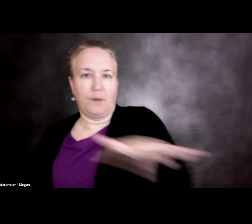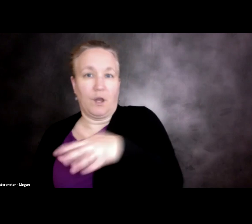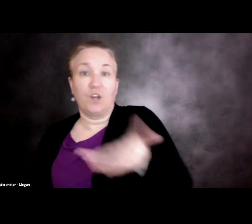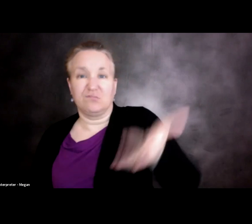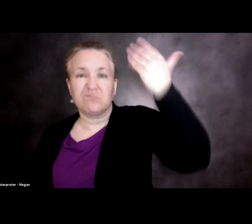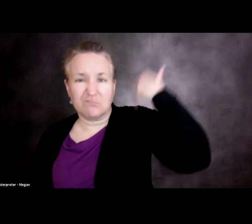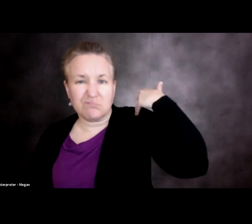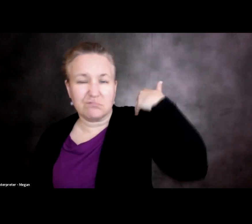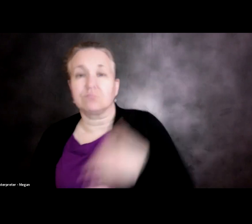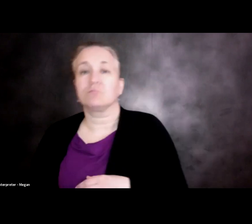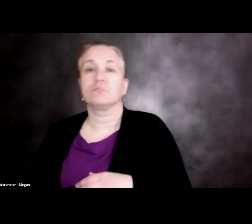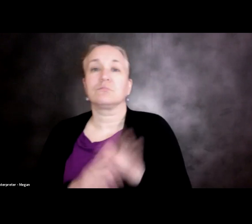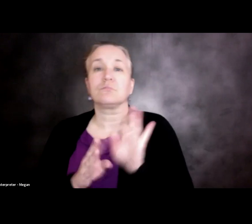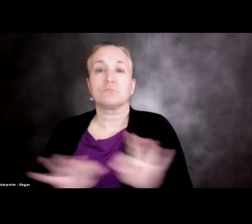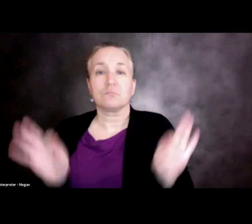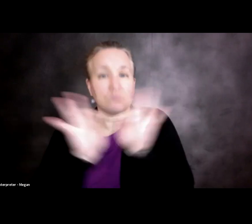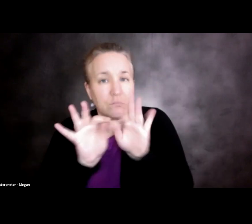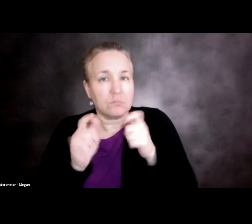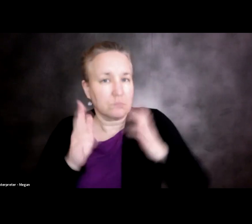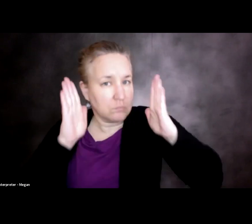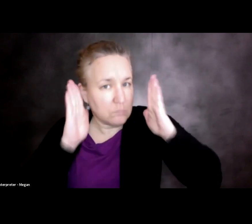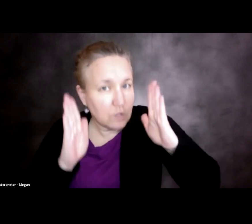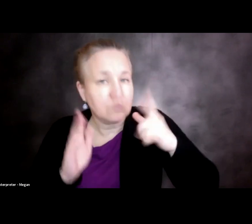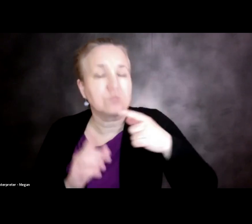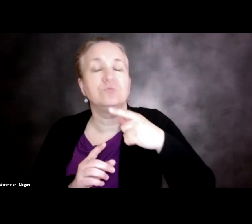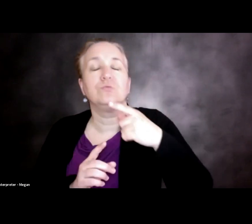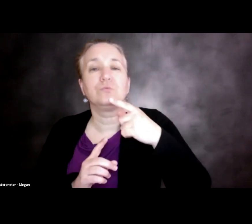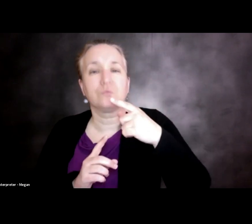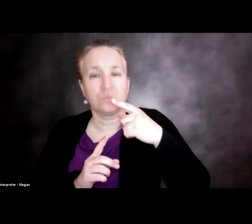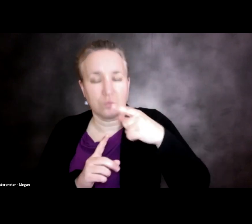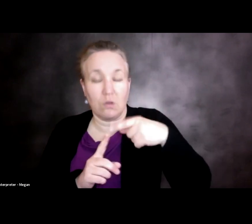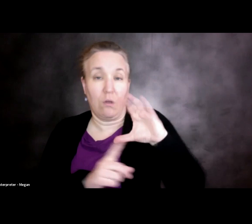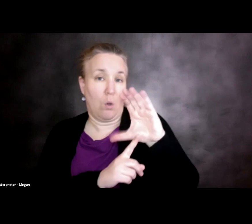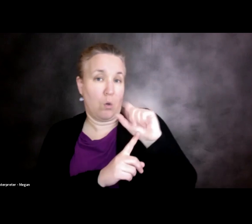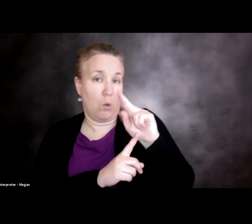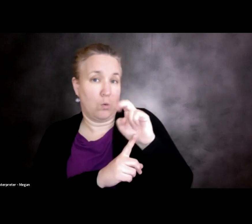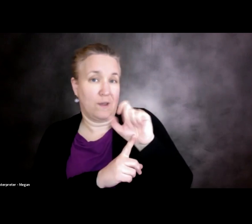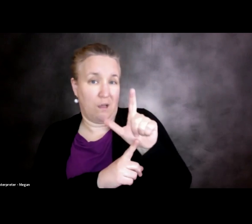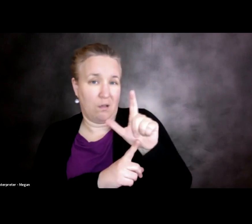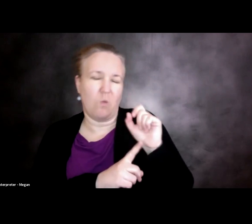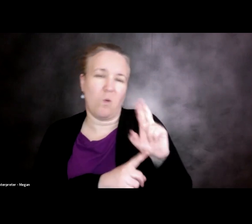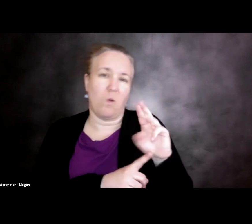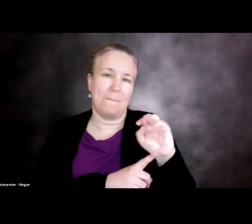I want to pay attention to the particularity of colonial or metropolitan contexts